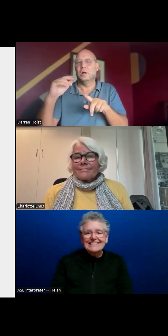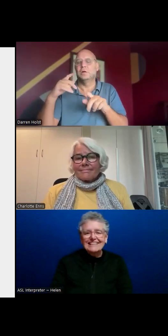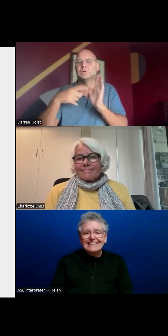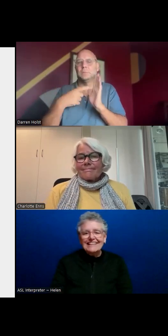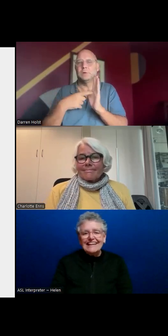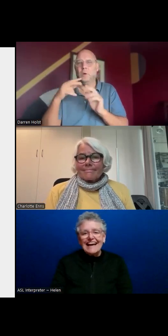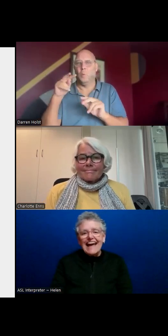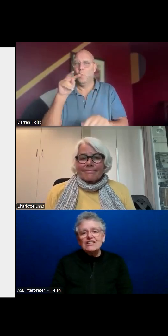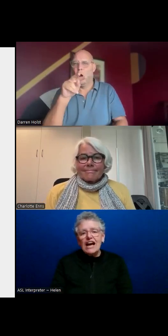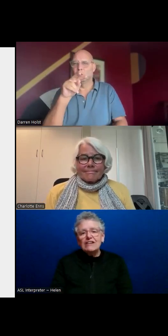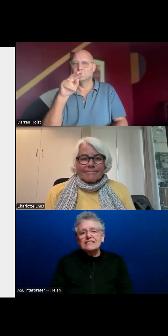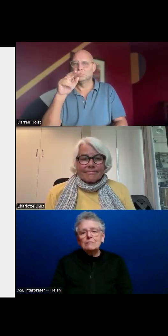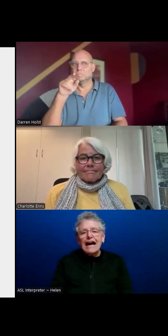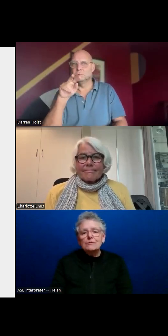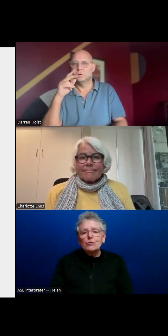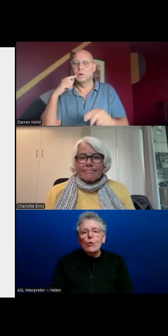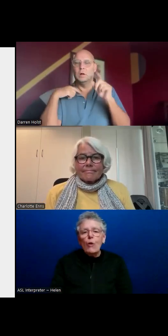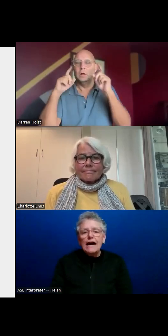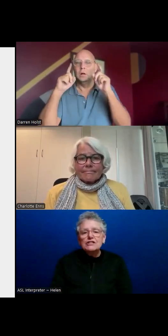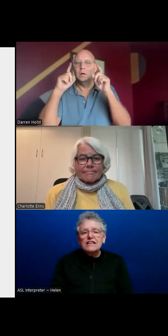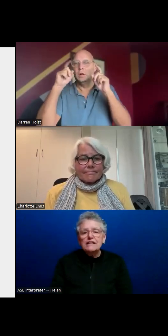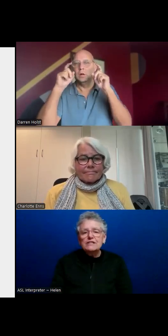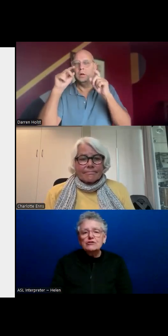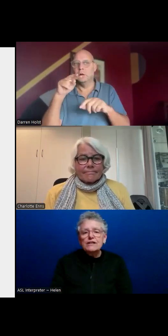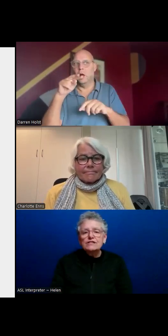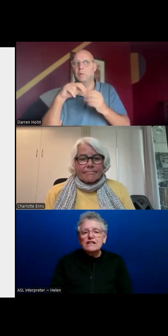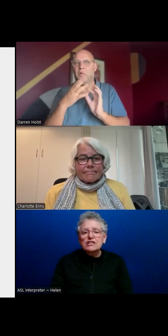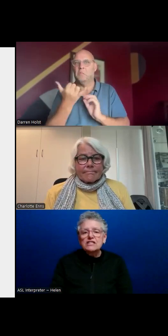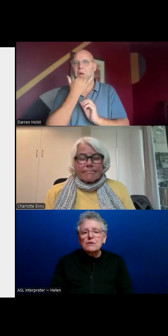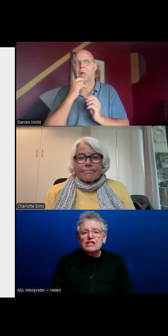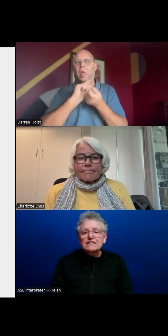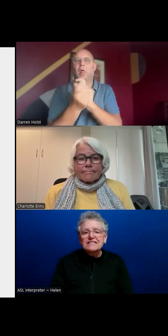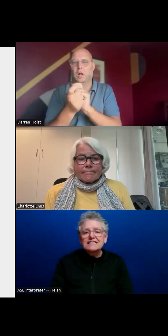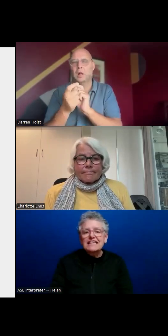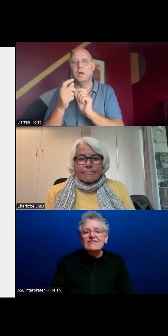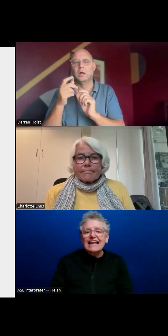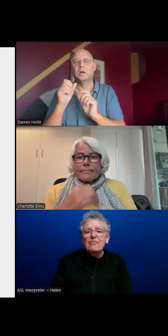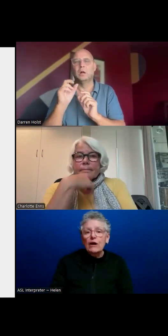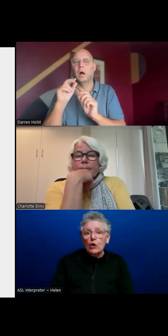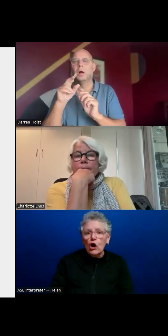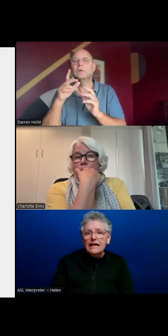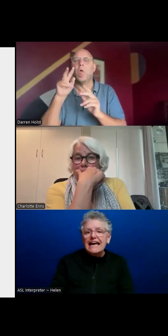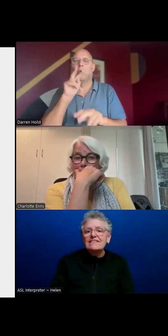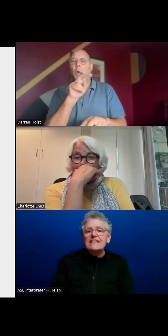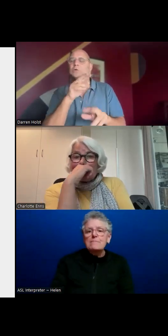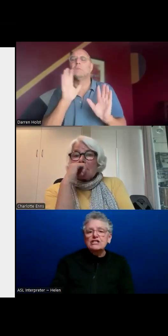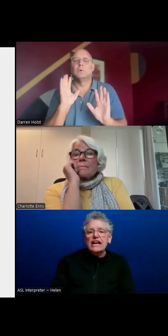during this test, the child sometimes will watch the administrator's facial expressions to see if they got that wrong.